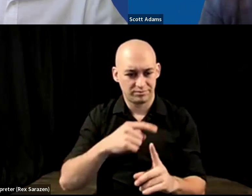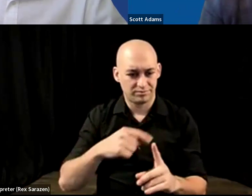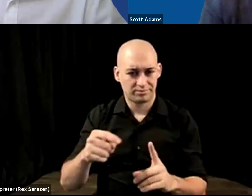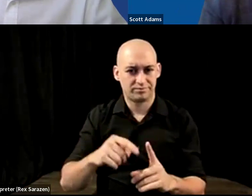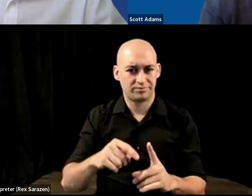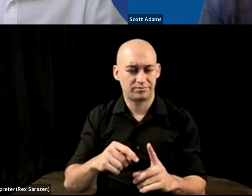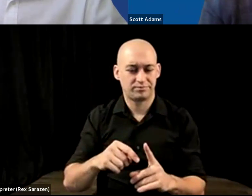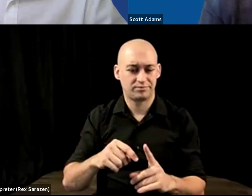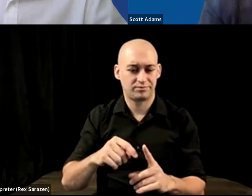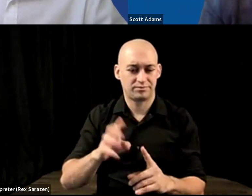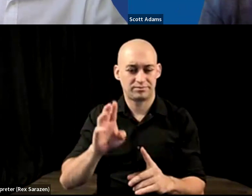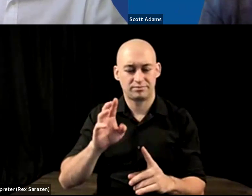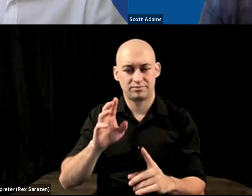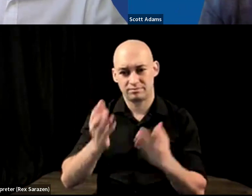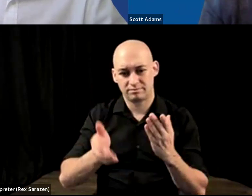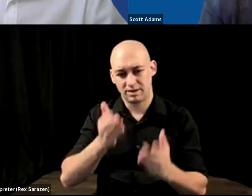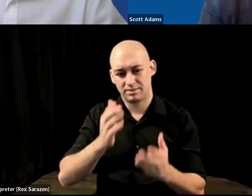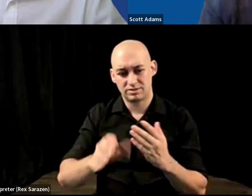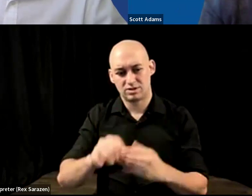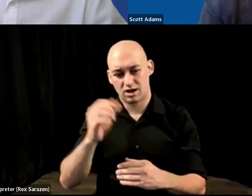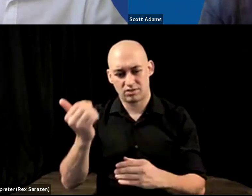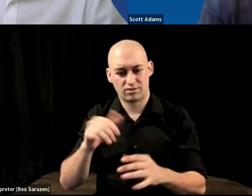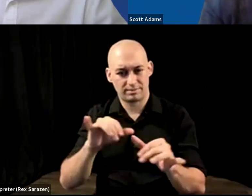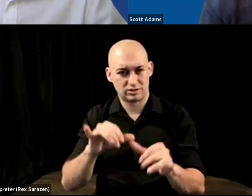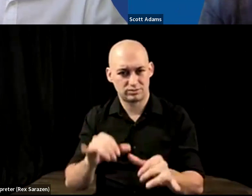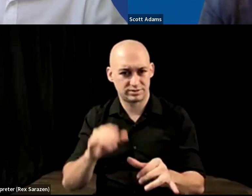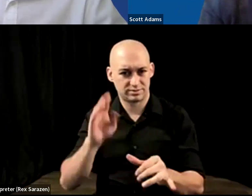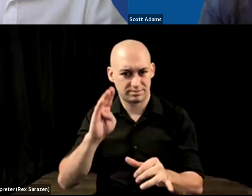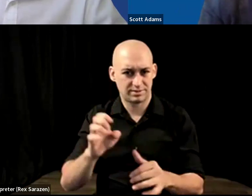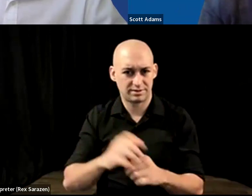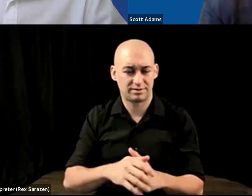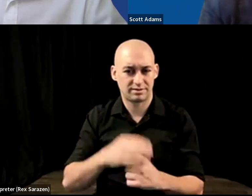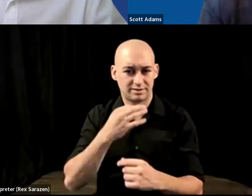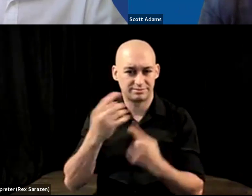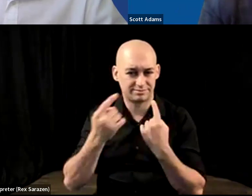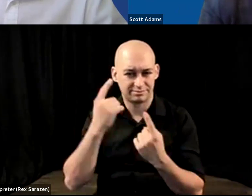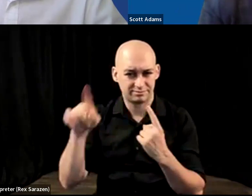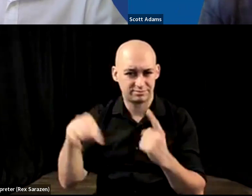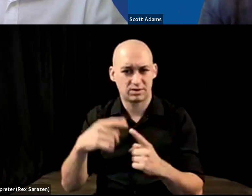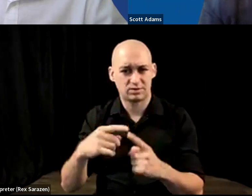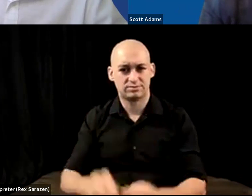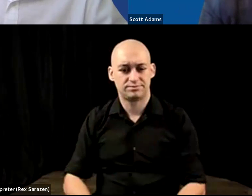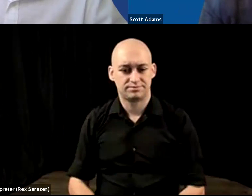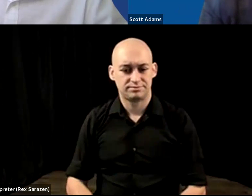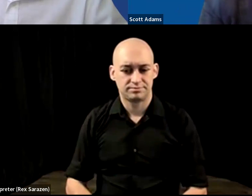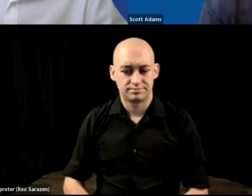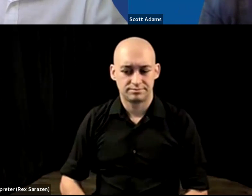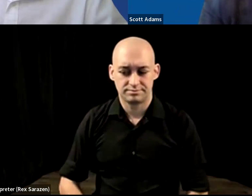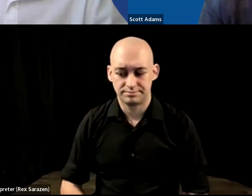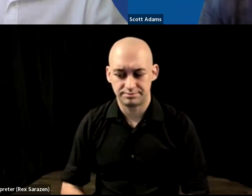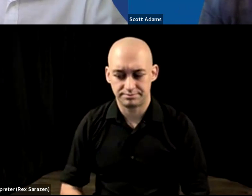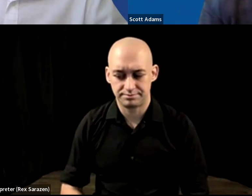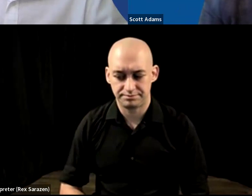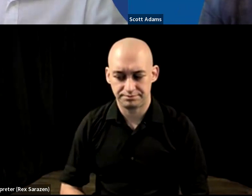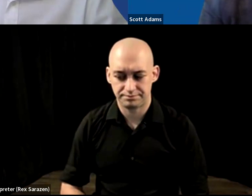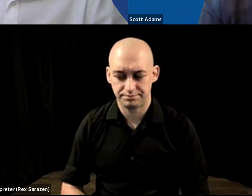What might some other criteria or measurements be, to consider for the state of that program?